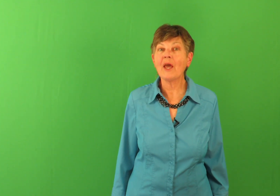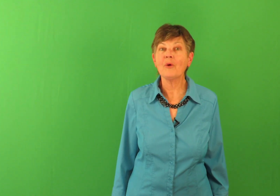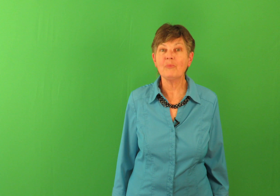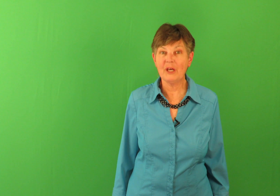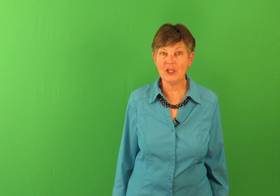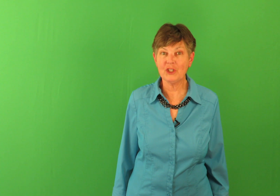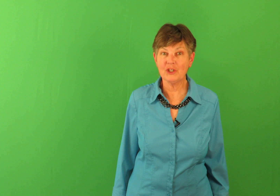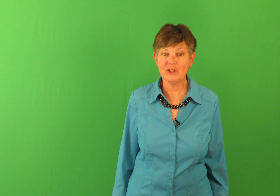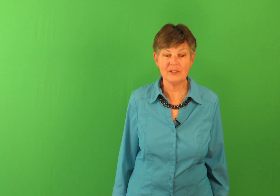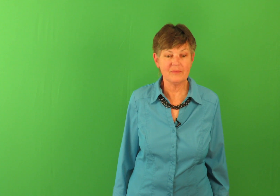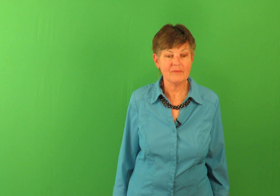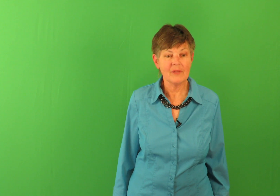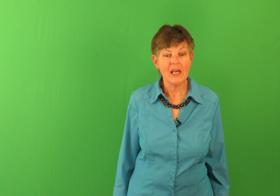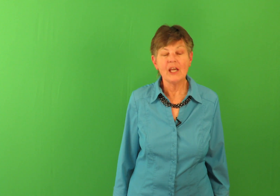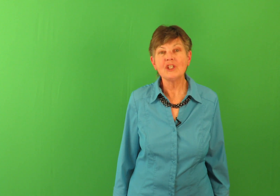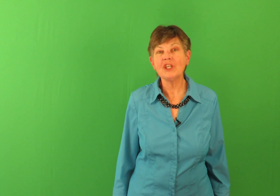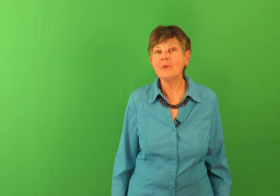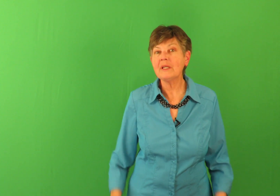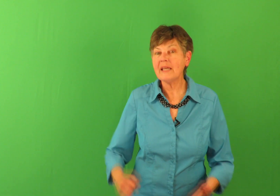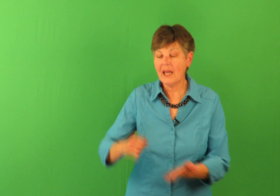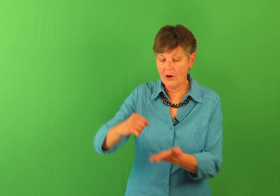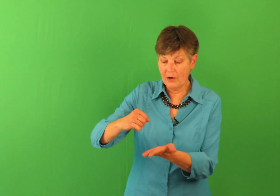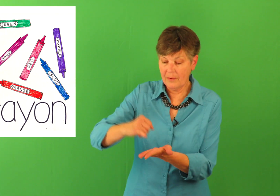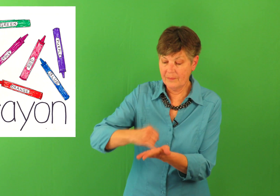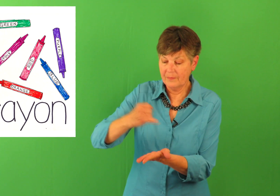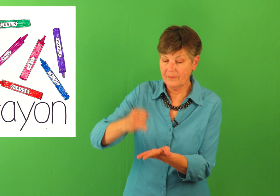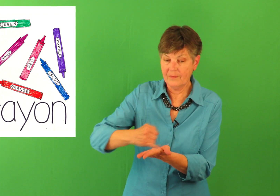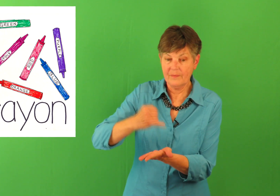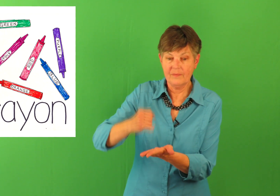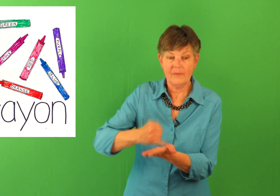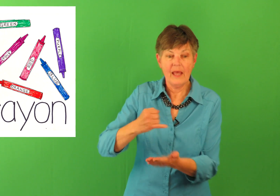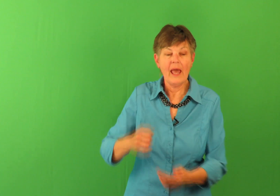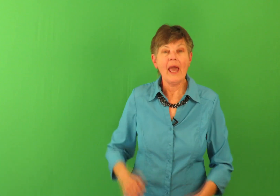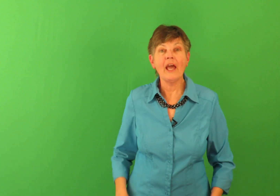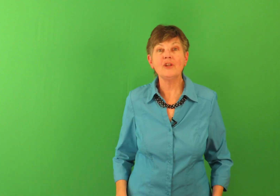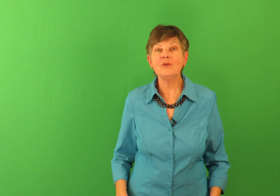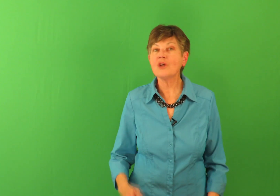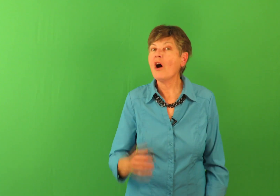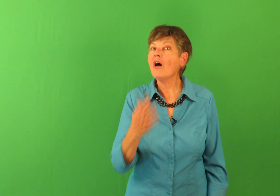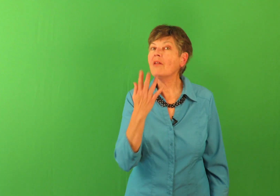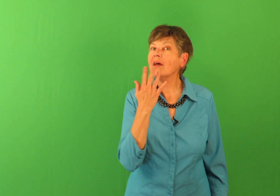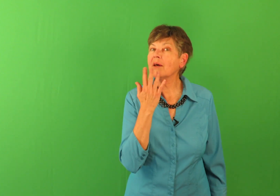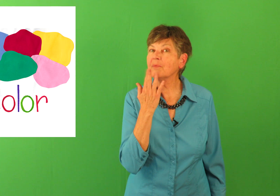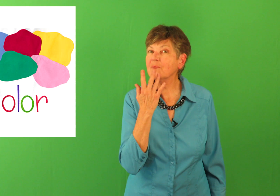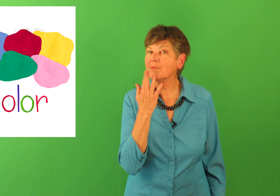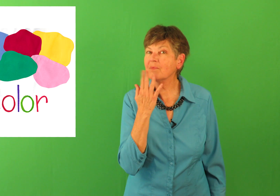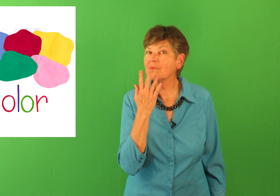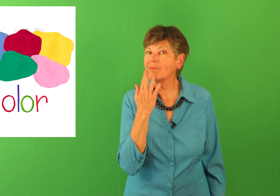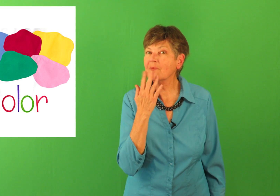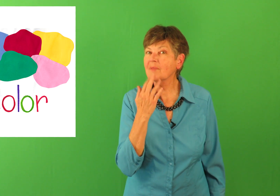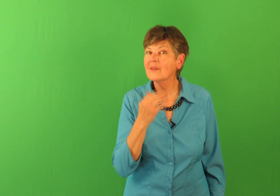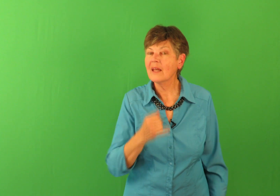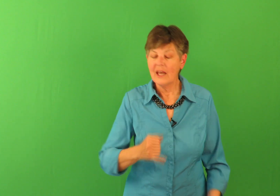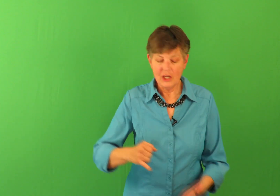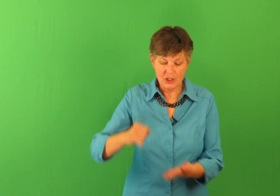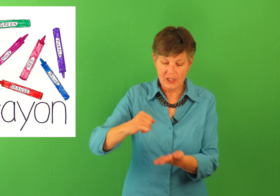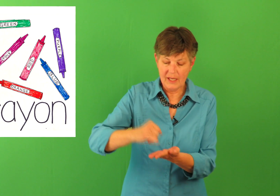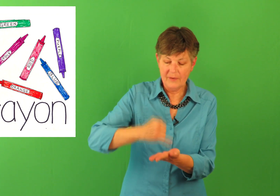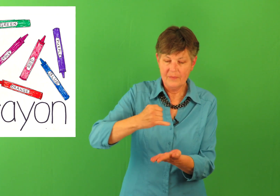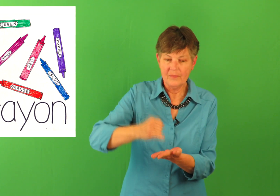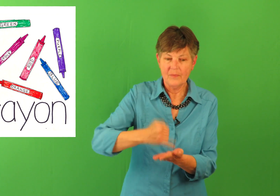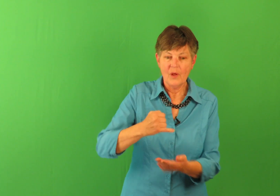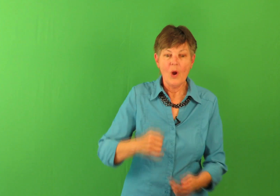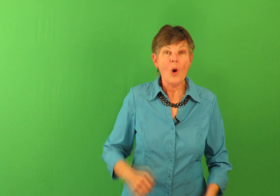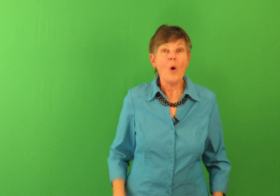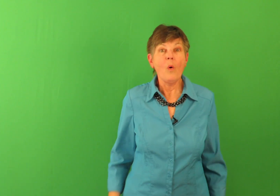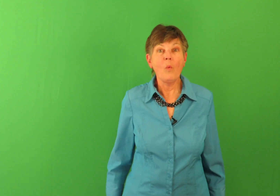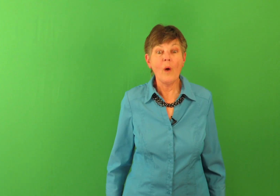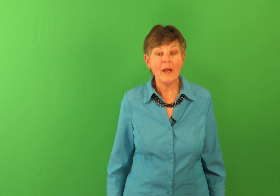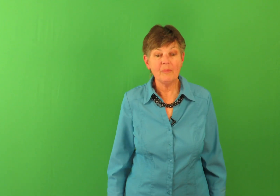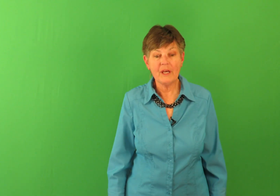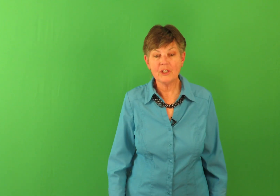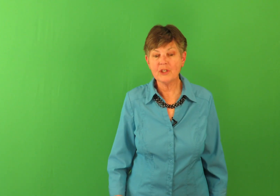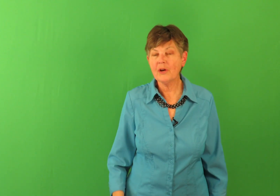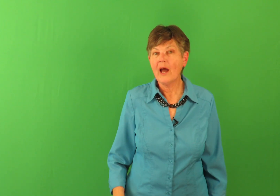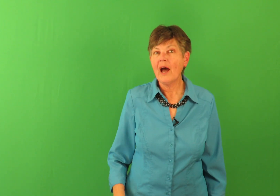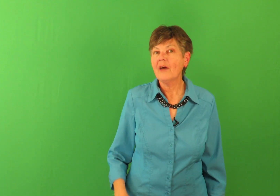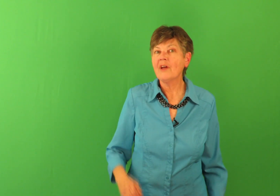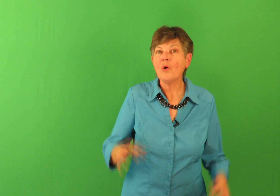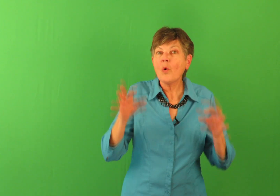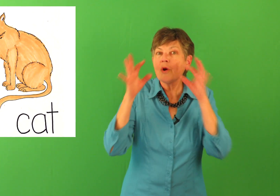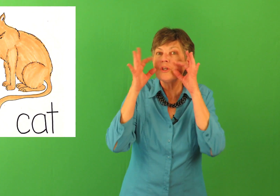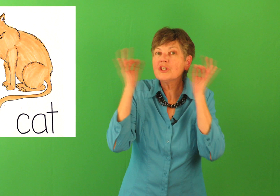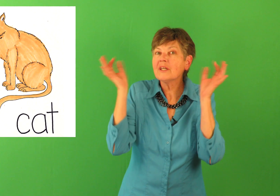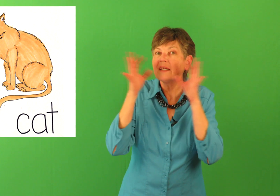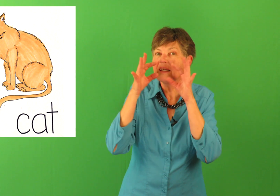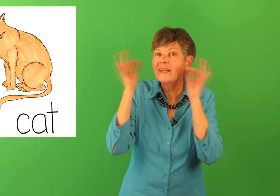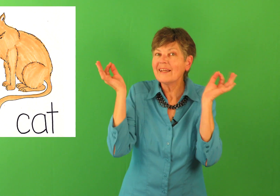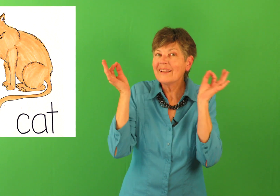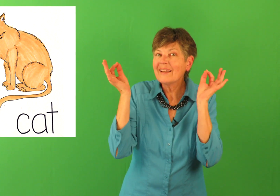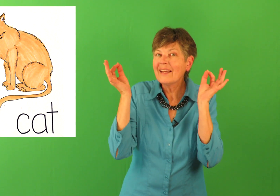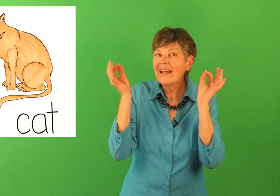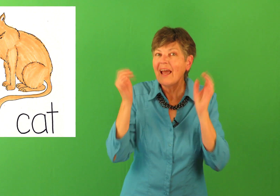pictures she would take her and use all the she won picture of an orange and